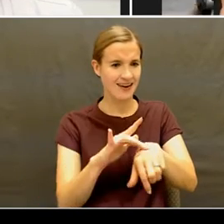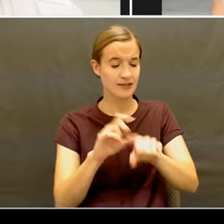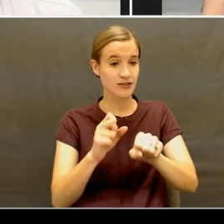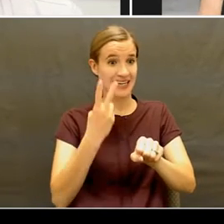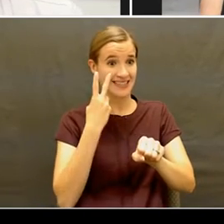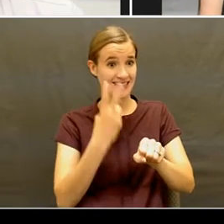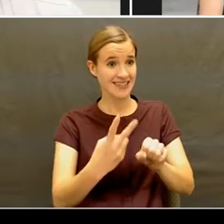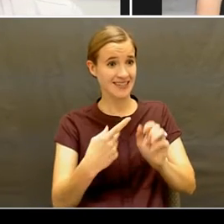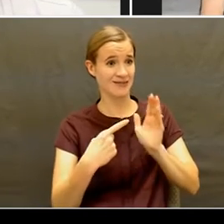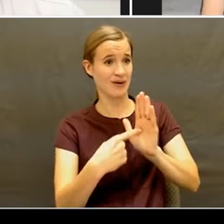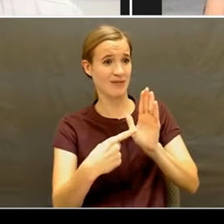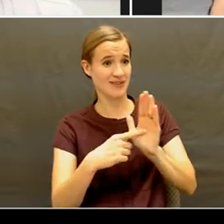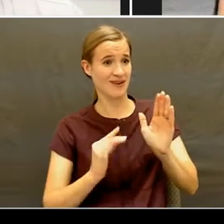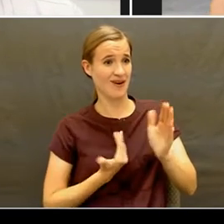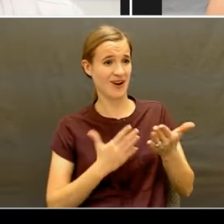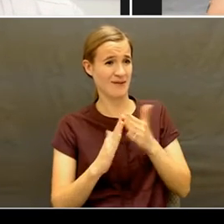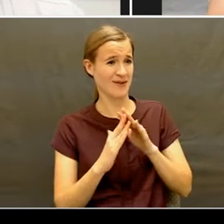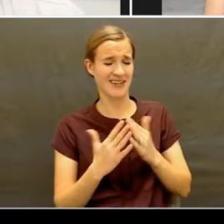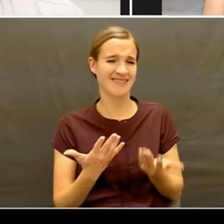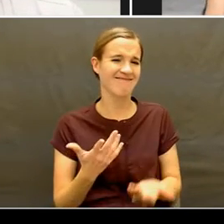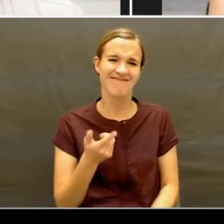to be a part of that.